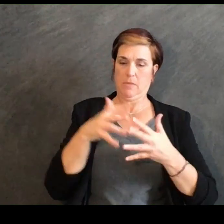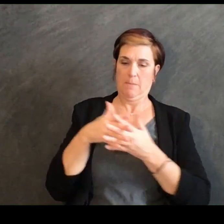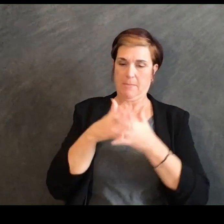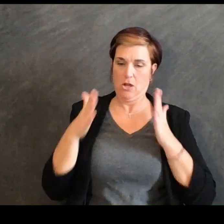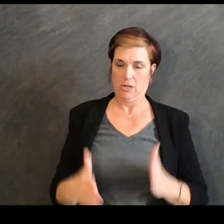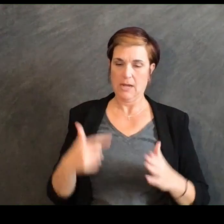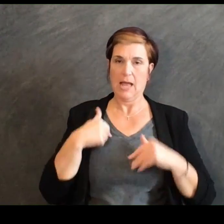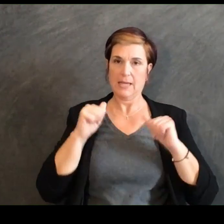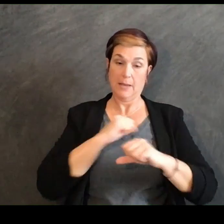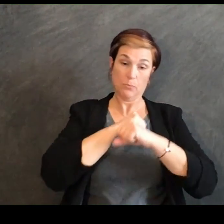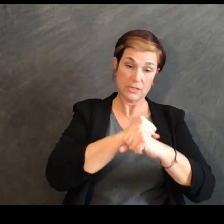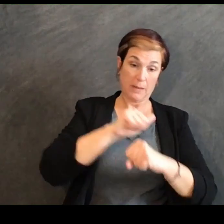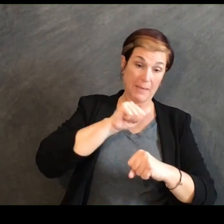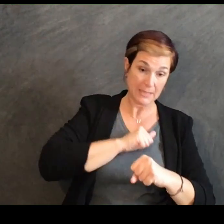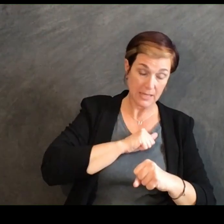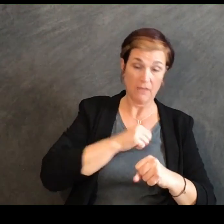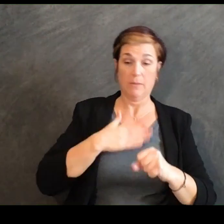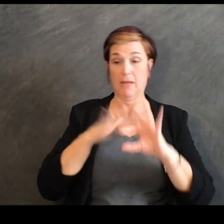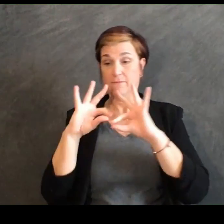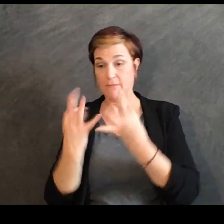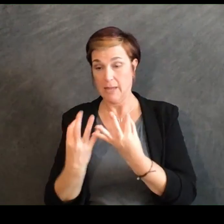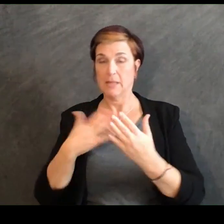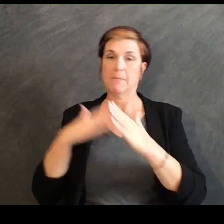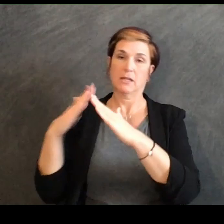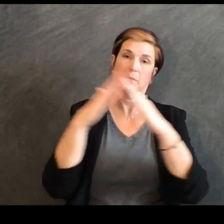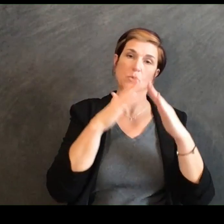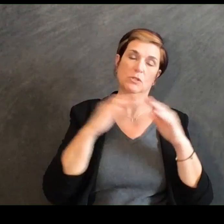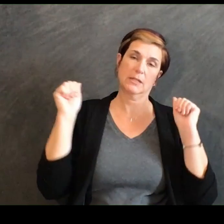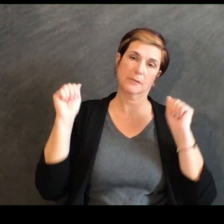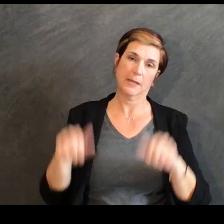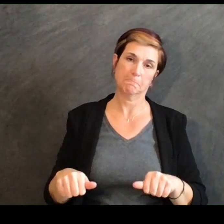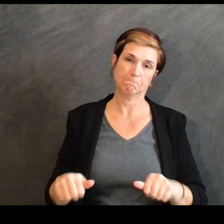their families and their communities while the risks the young and healthy